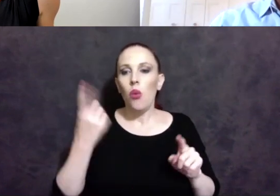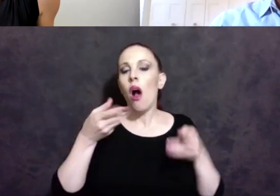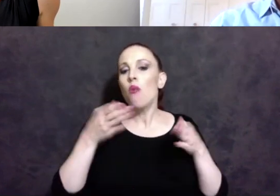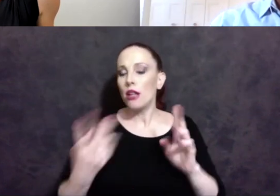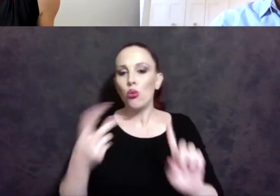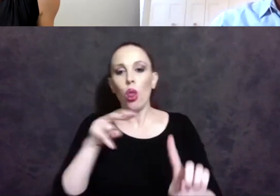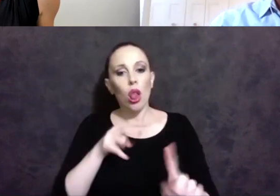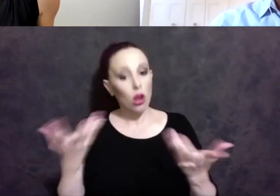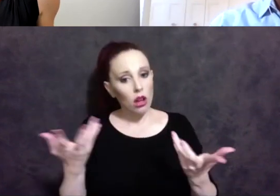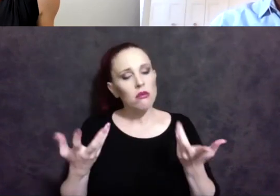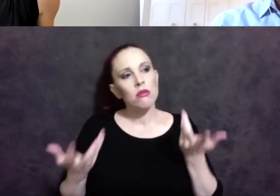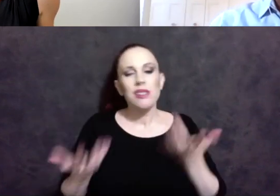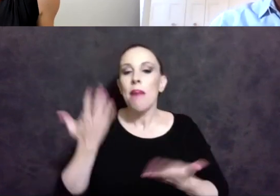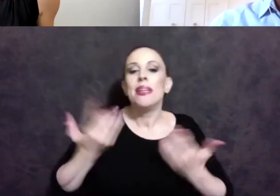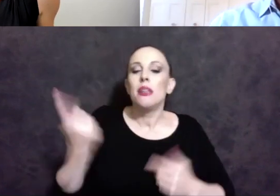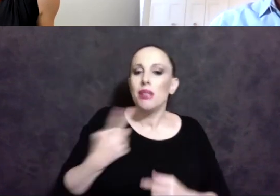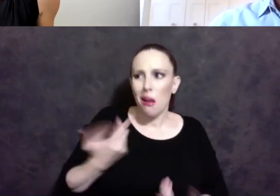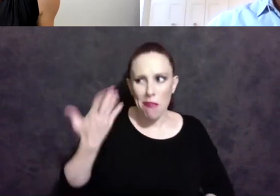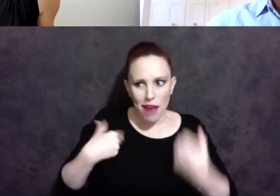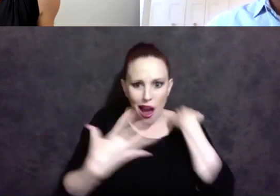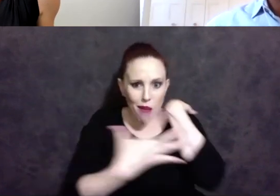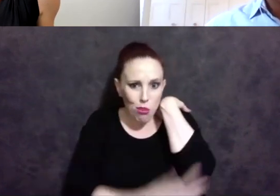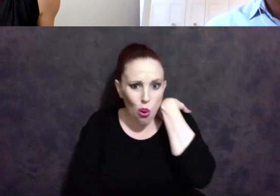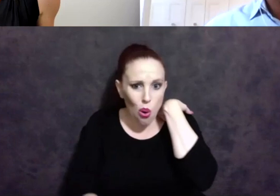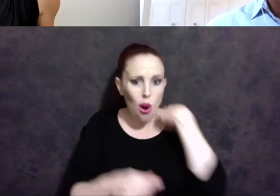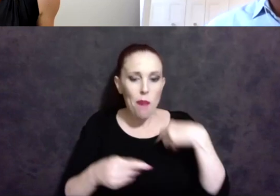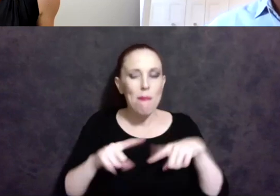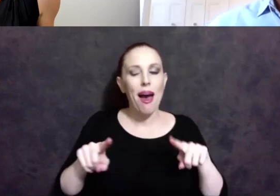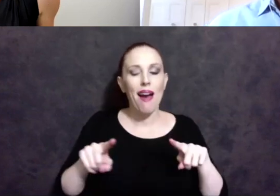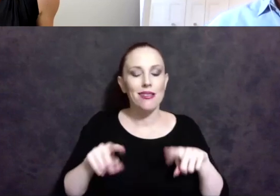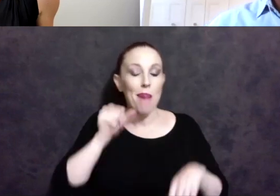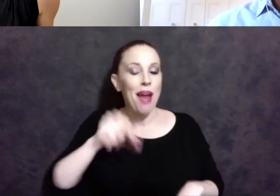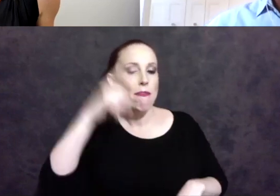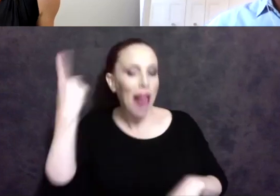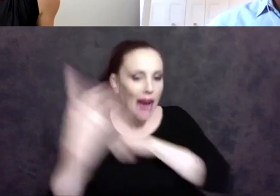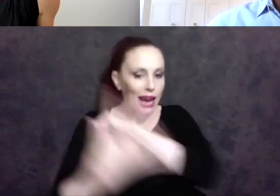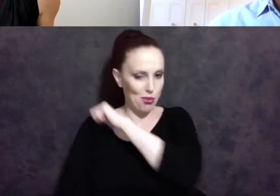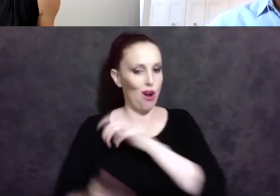somebody could say I may be poor but at least I am not black, right? That gives a certain